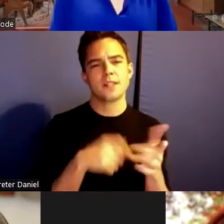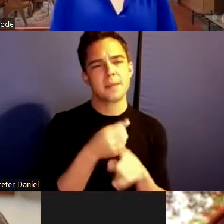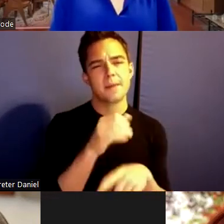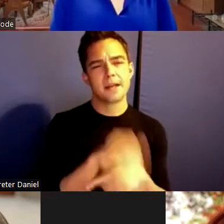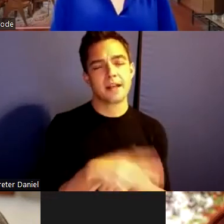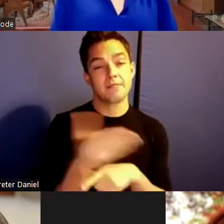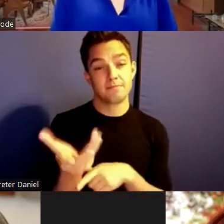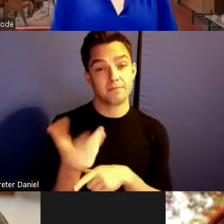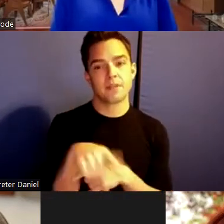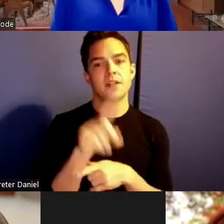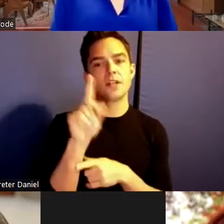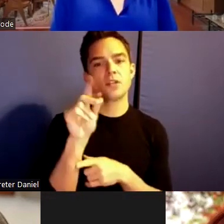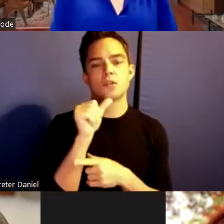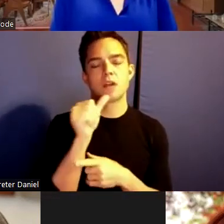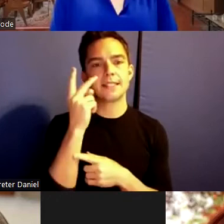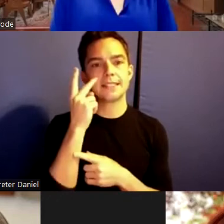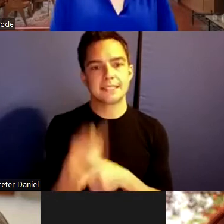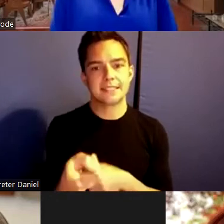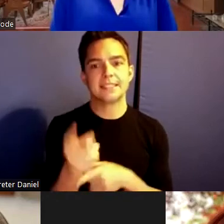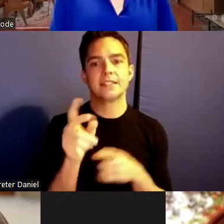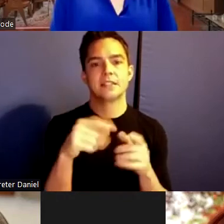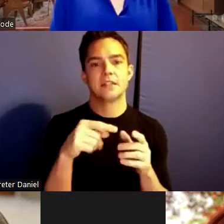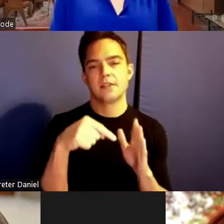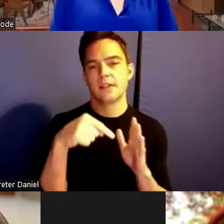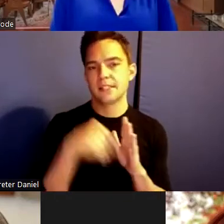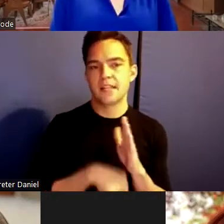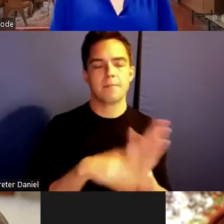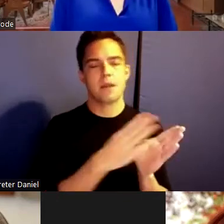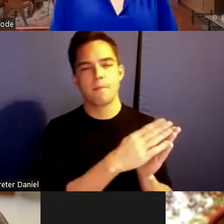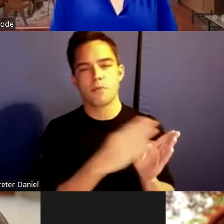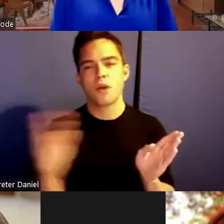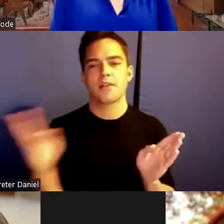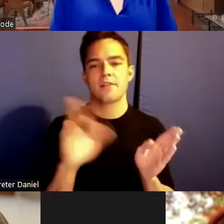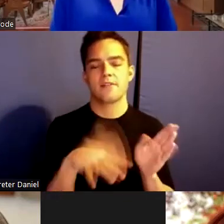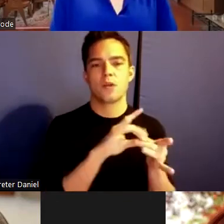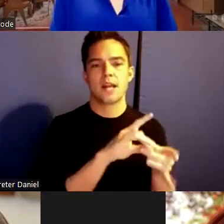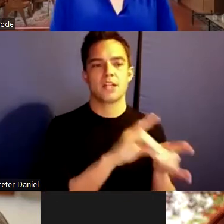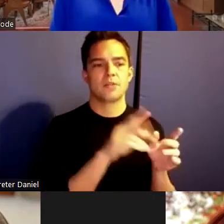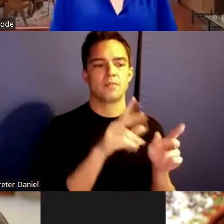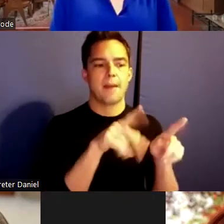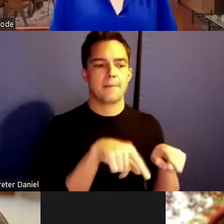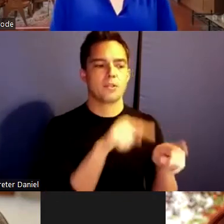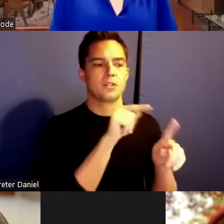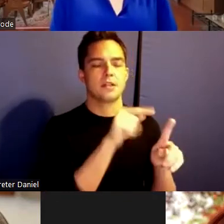do not see the depth and breadth of the relationships that person may have with people in the